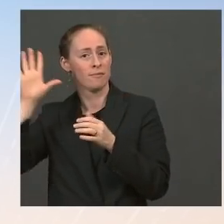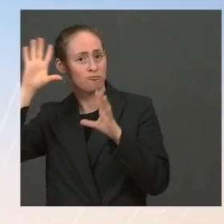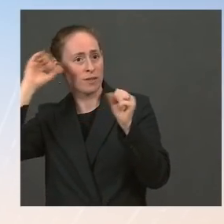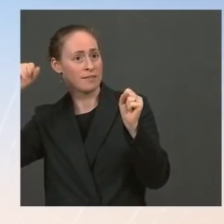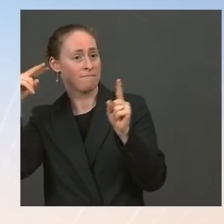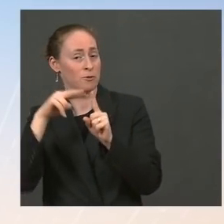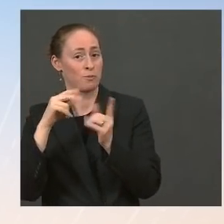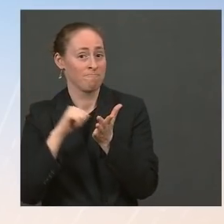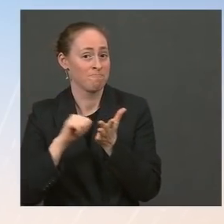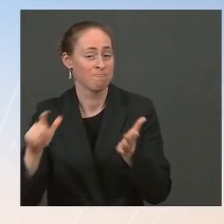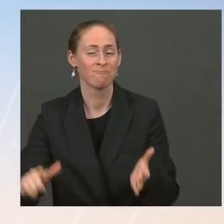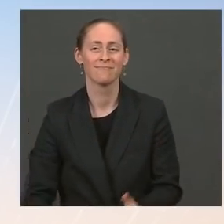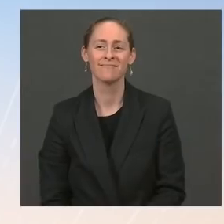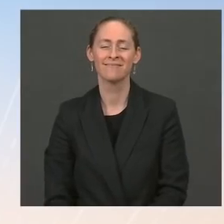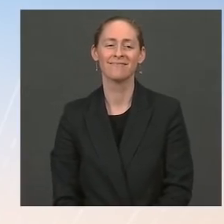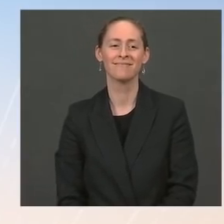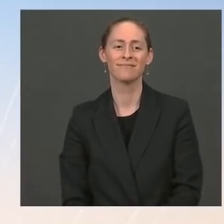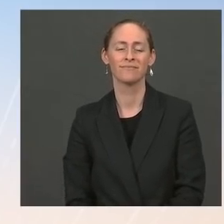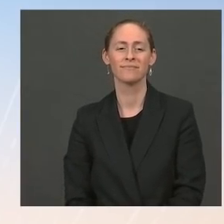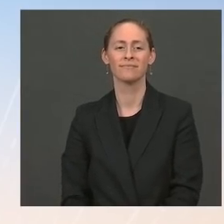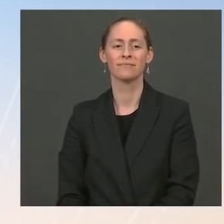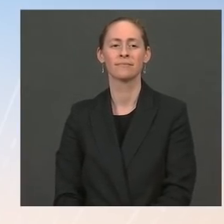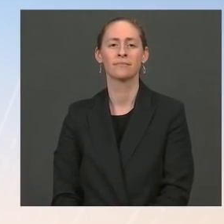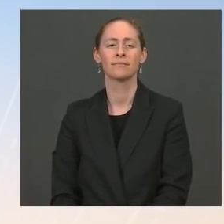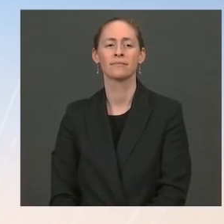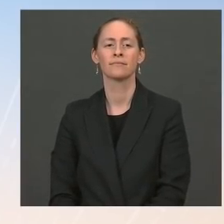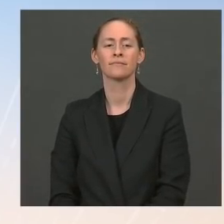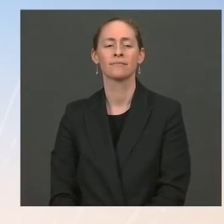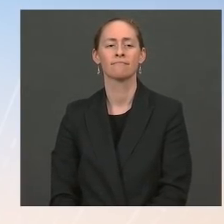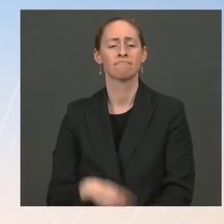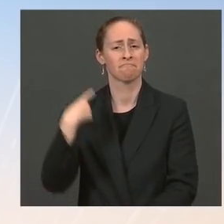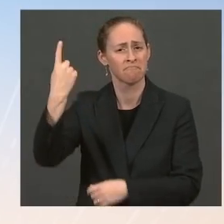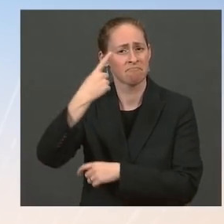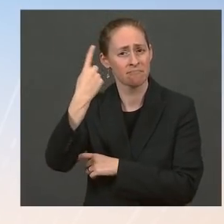to stem the flow of migrants into the U.S.? And I ask that question amid new numbers that show,